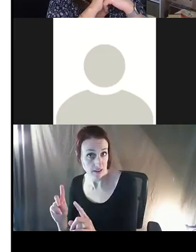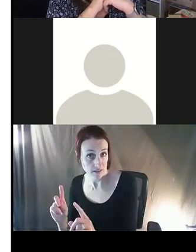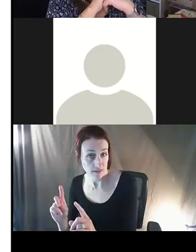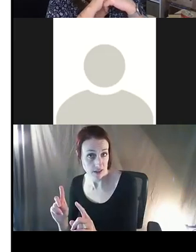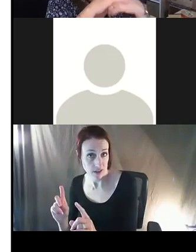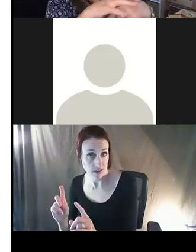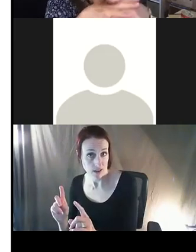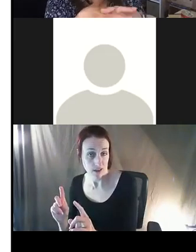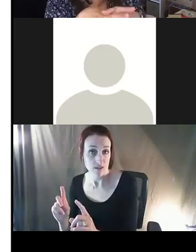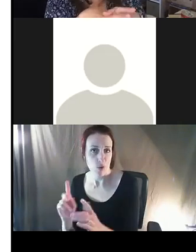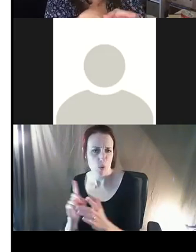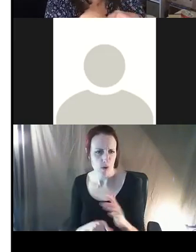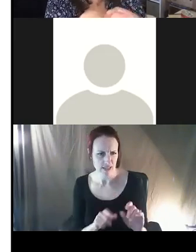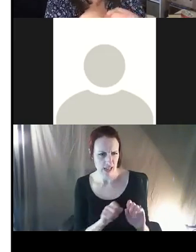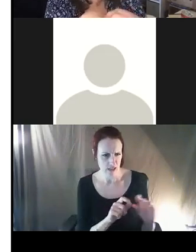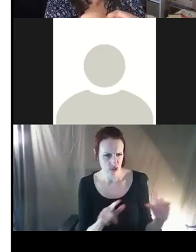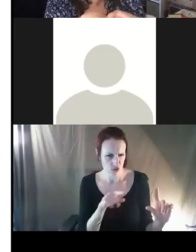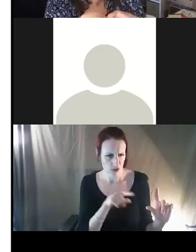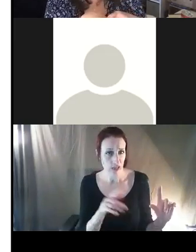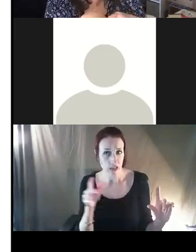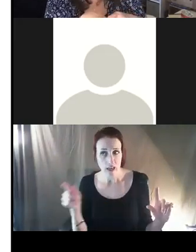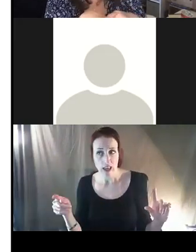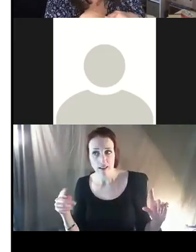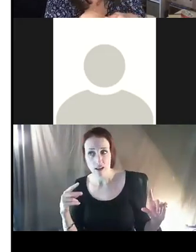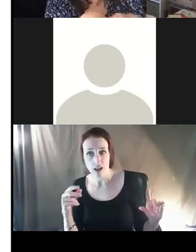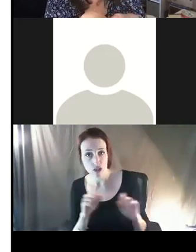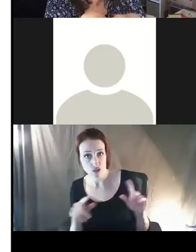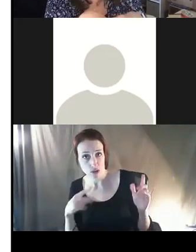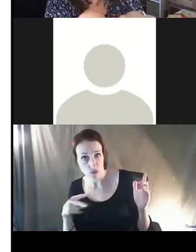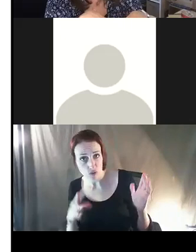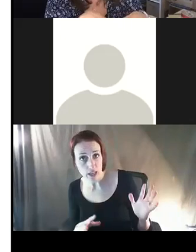listening to the text on the page, and that is what